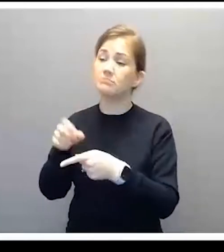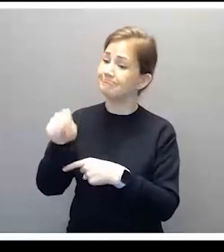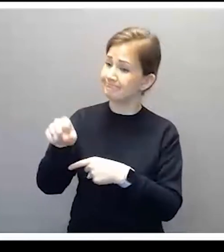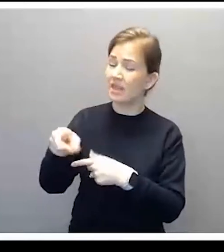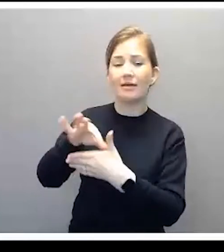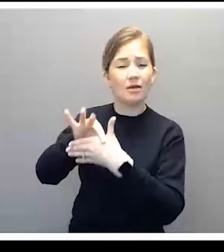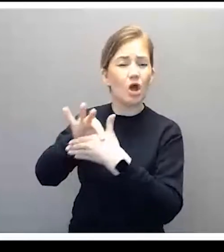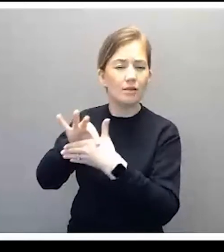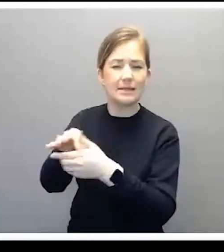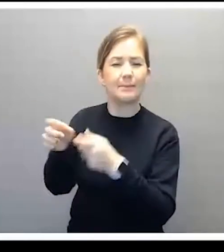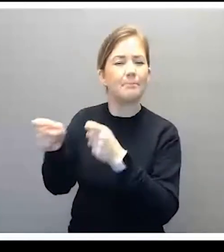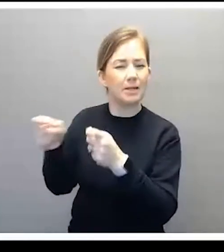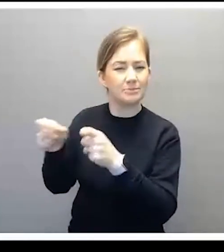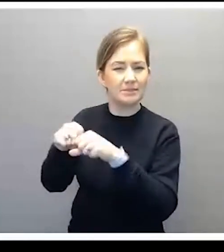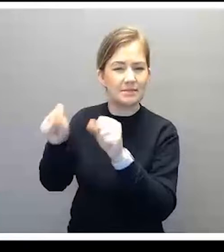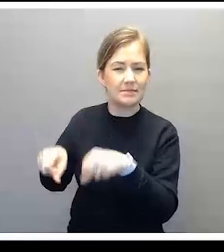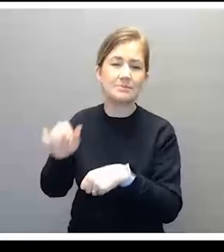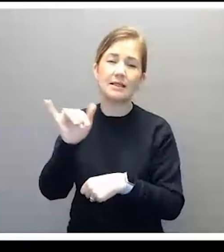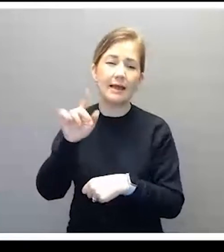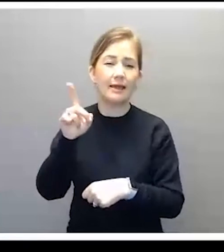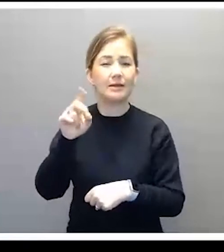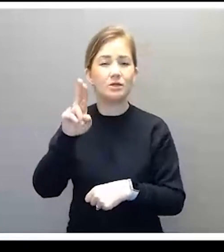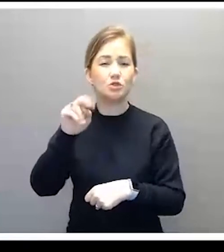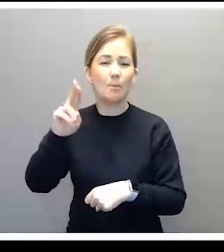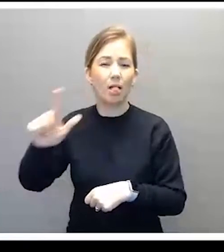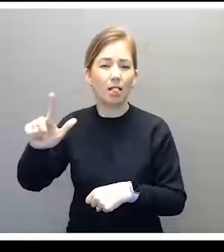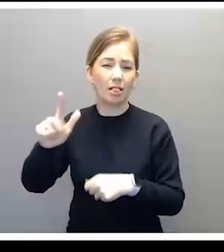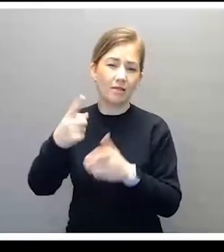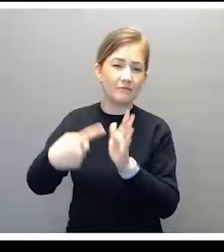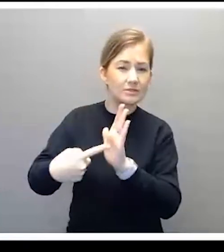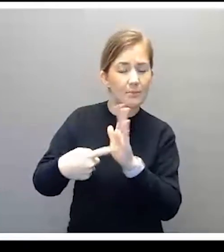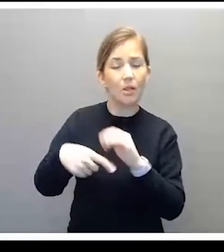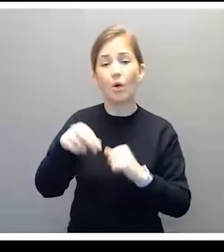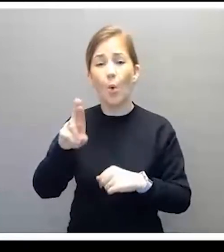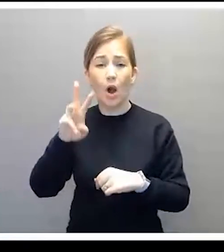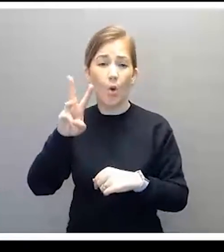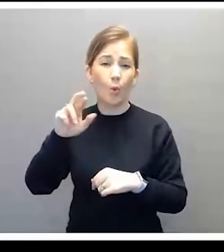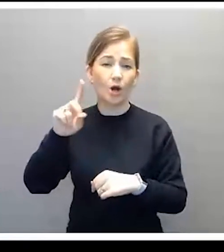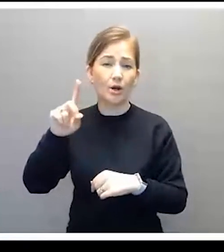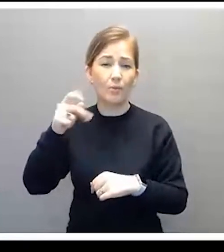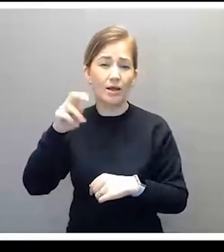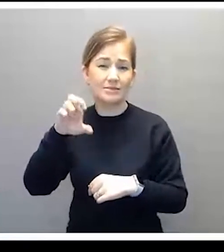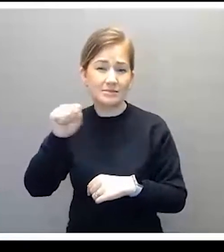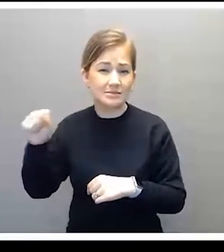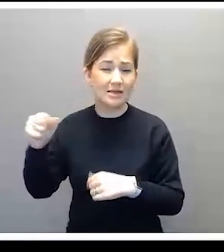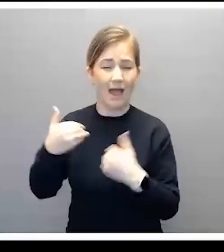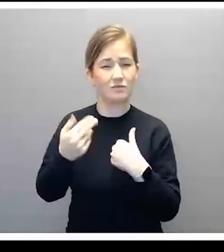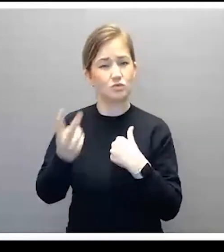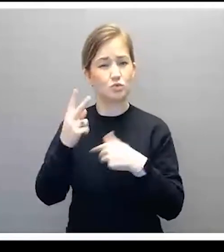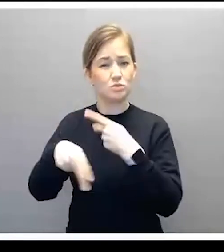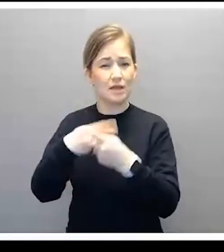Big use cases like content management systems. So if you think of like Drupal, for example, or WordPress, right, you've got two types of content.